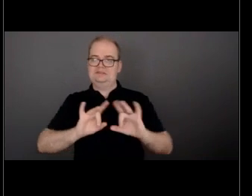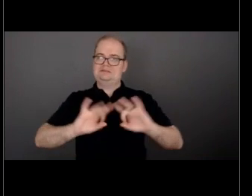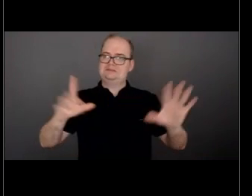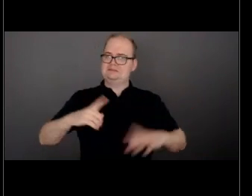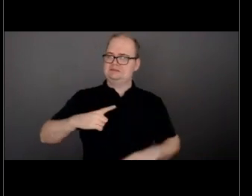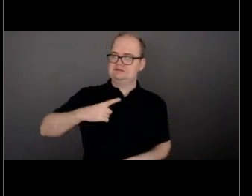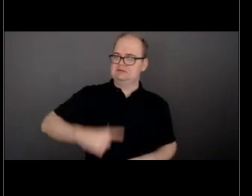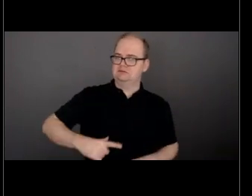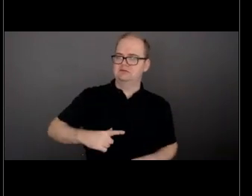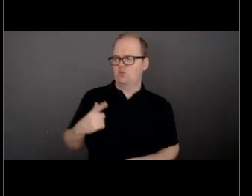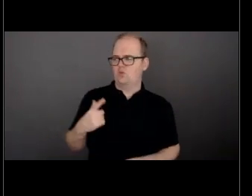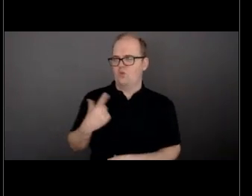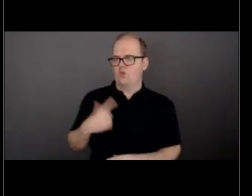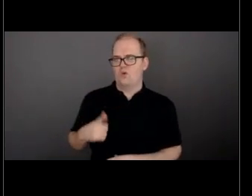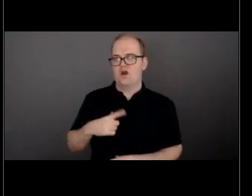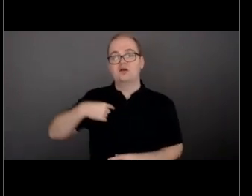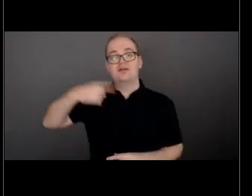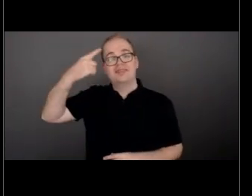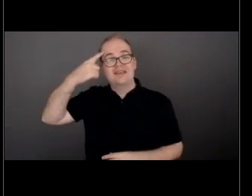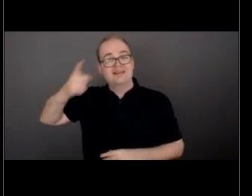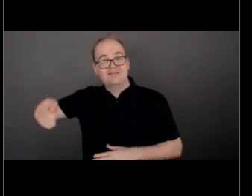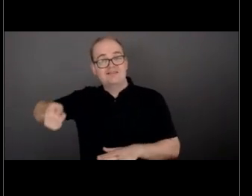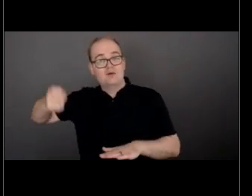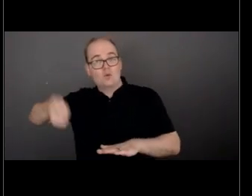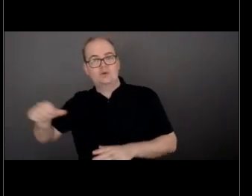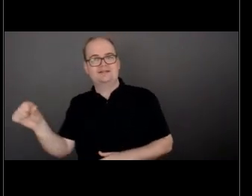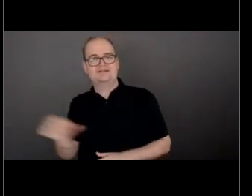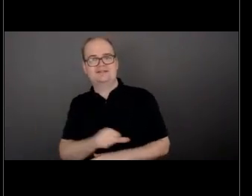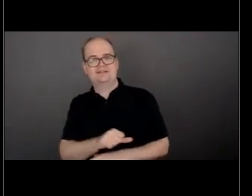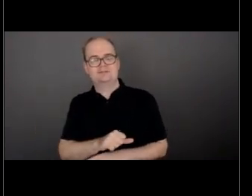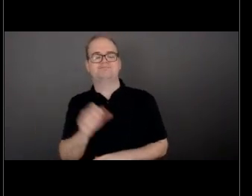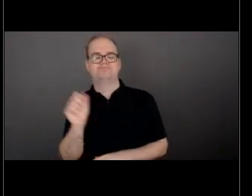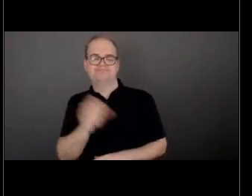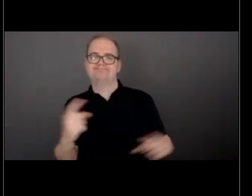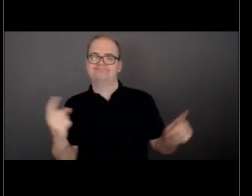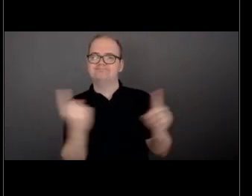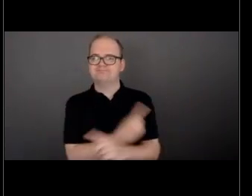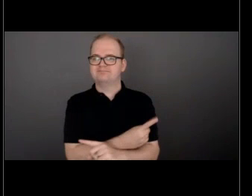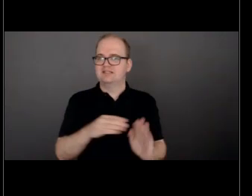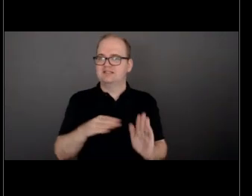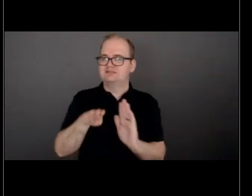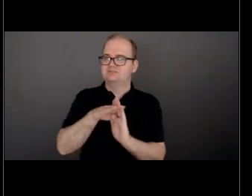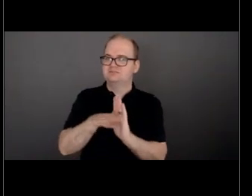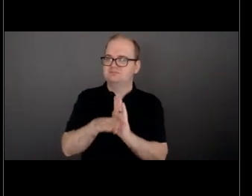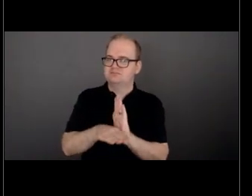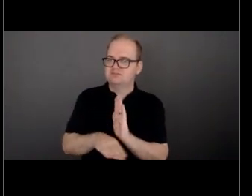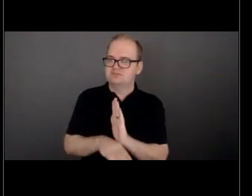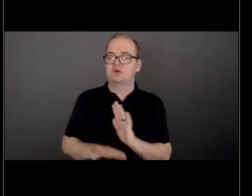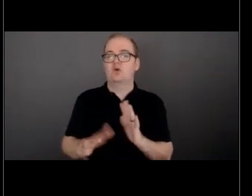think the court should consider it necessary to change those conditions or add conditions, remove conditions, et cetera.